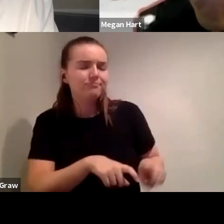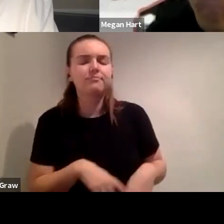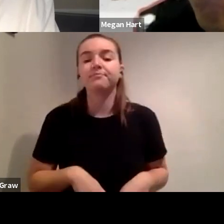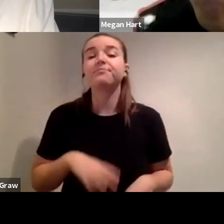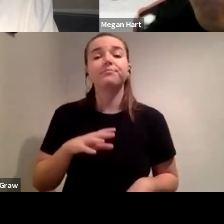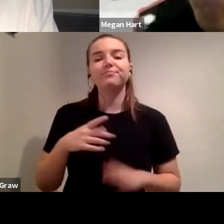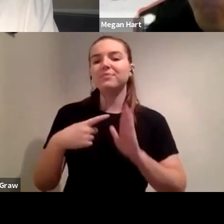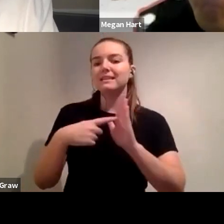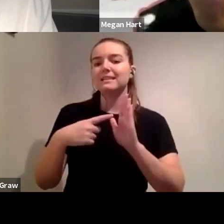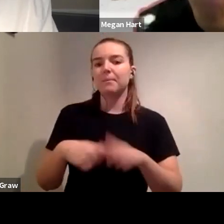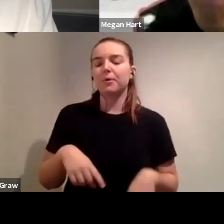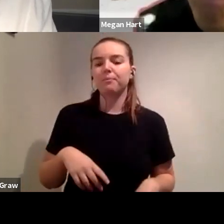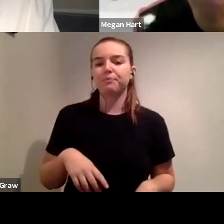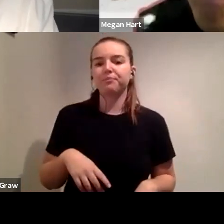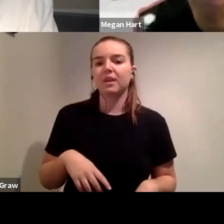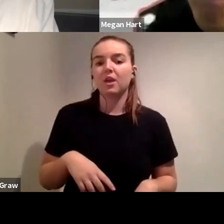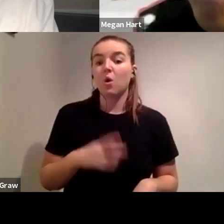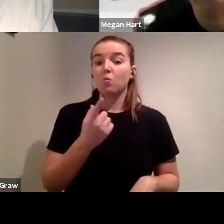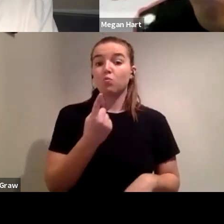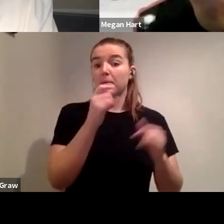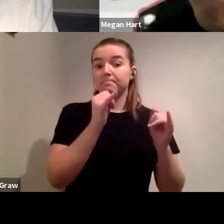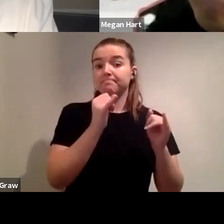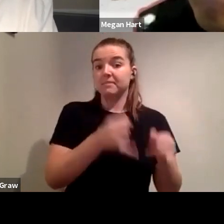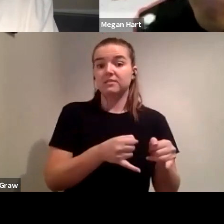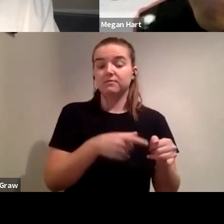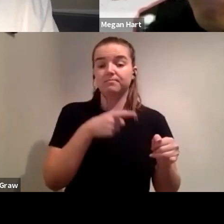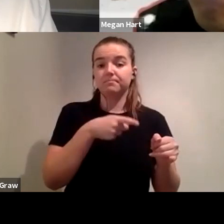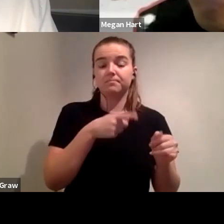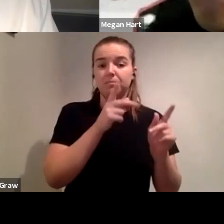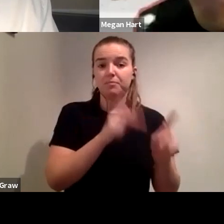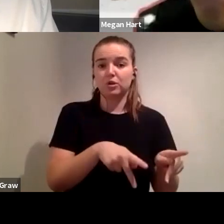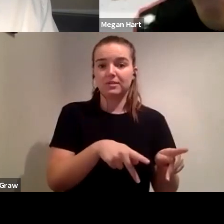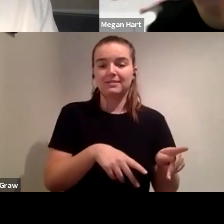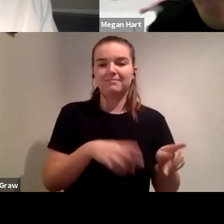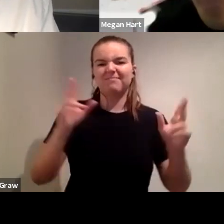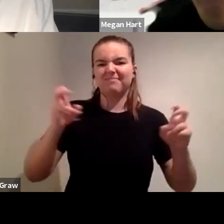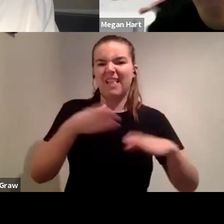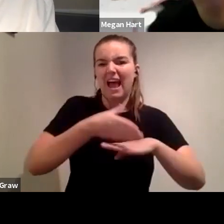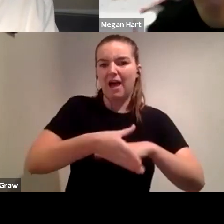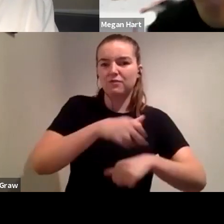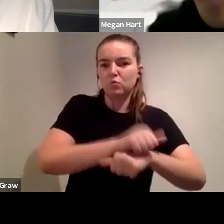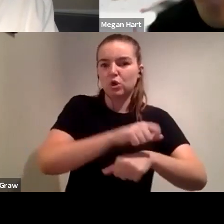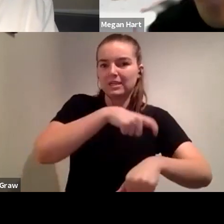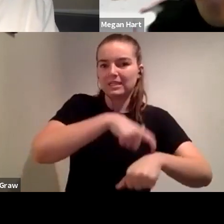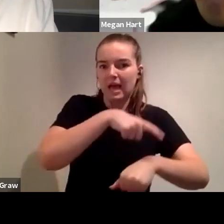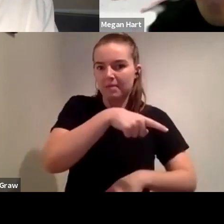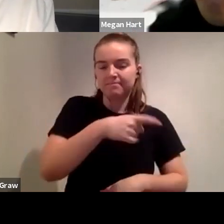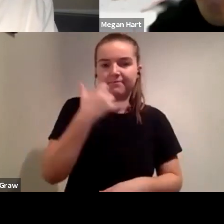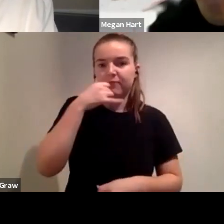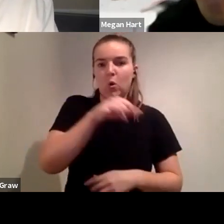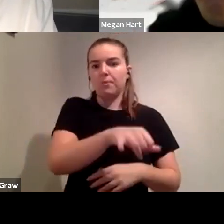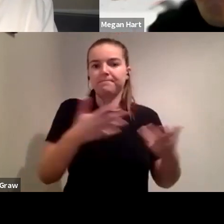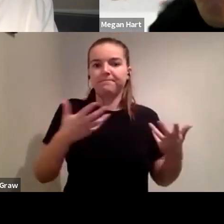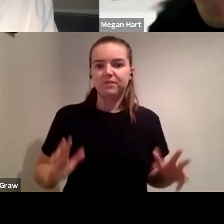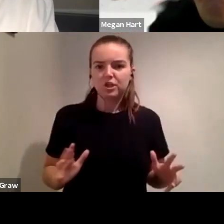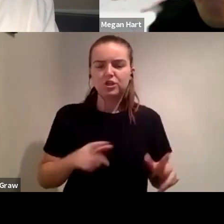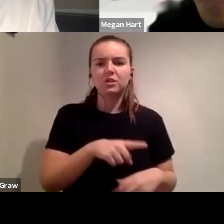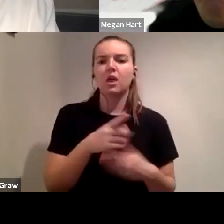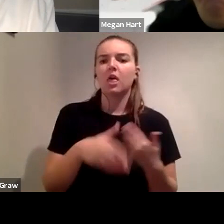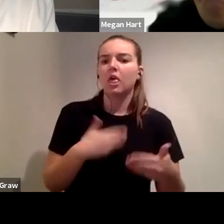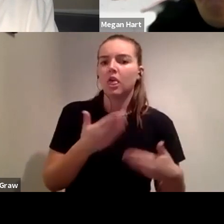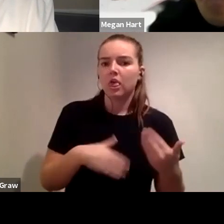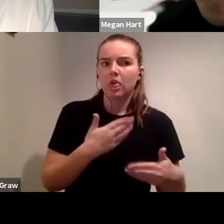Is there something you need to be able to do this job?